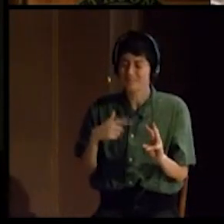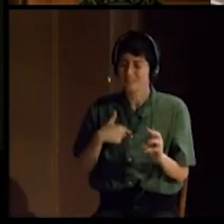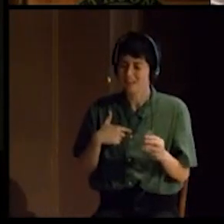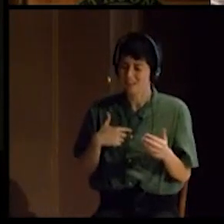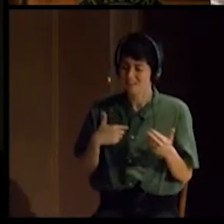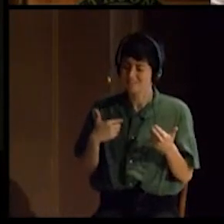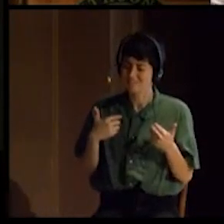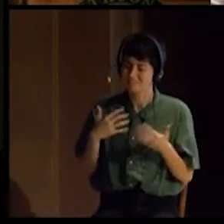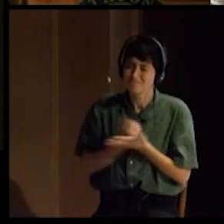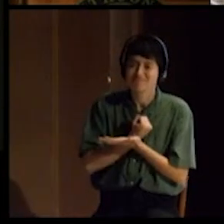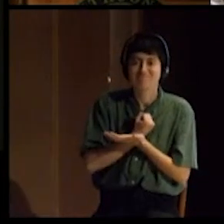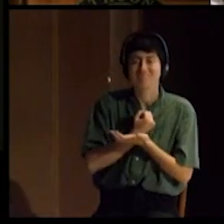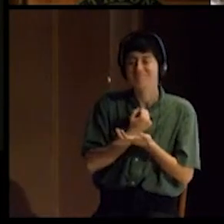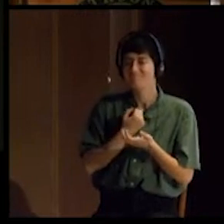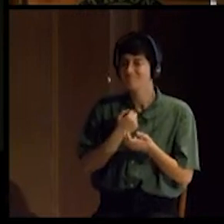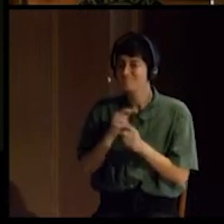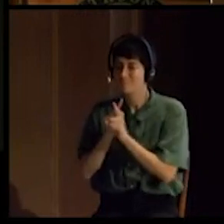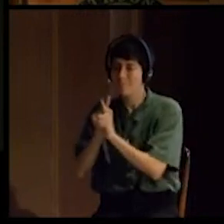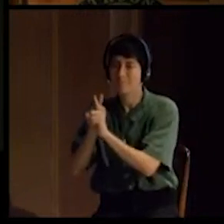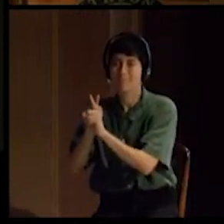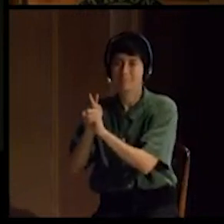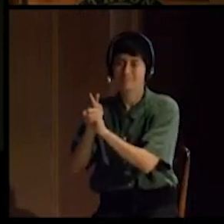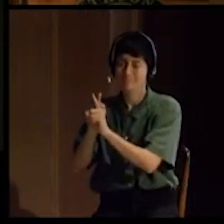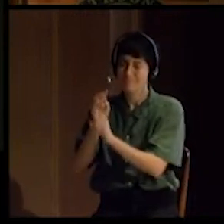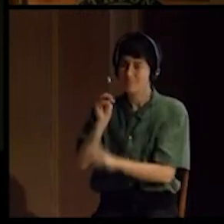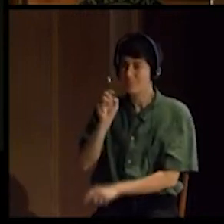And Sam and Mariana are both now doing PhDs